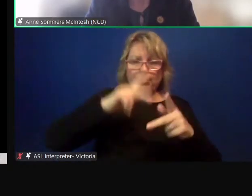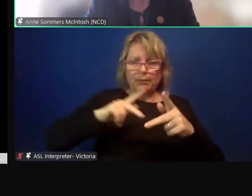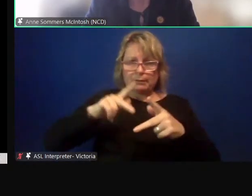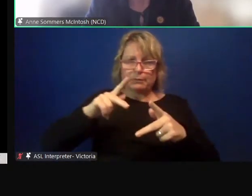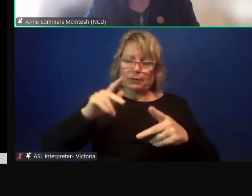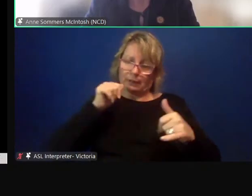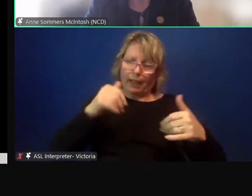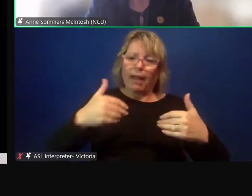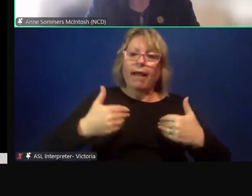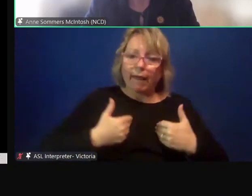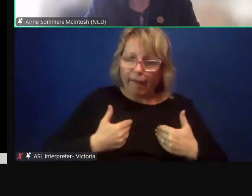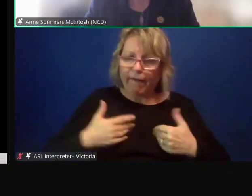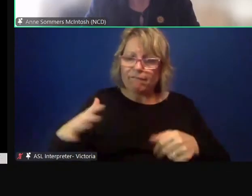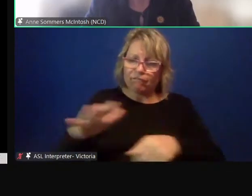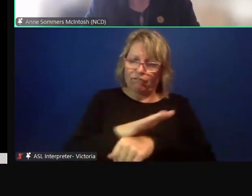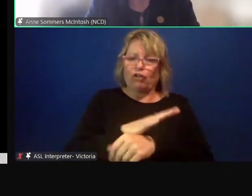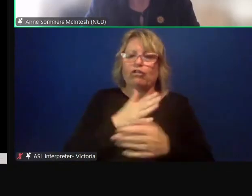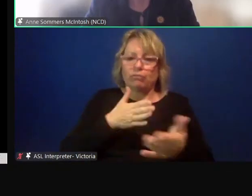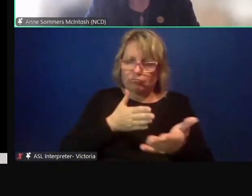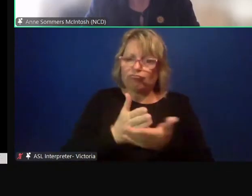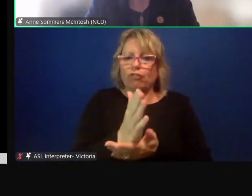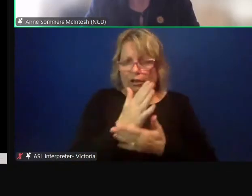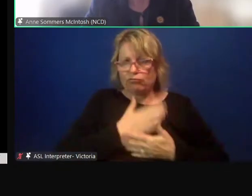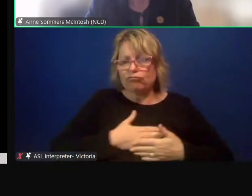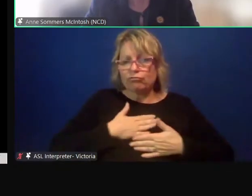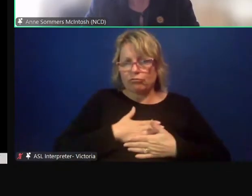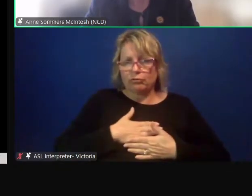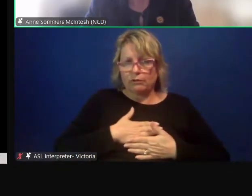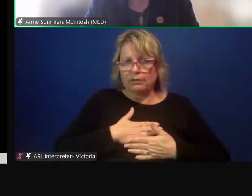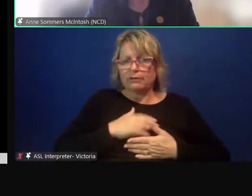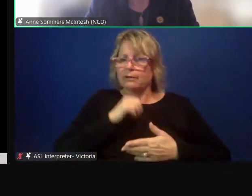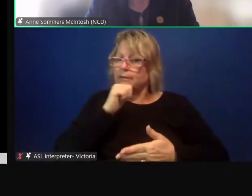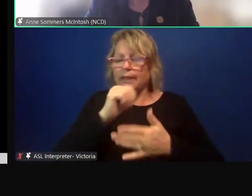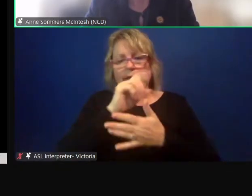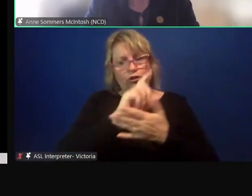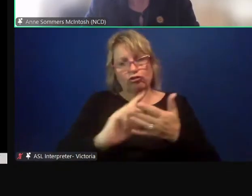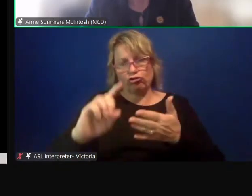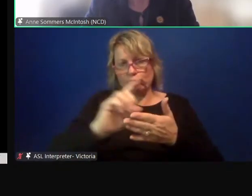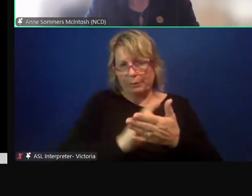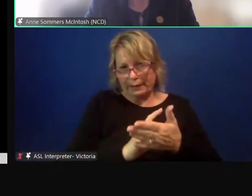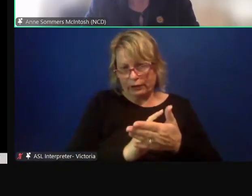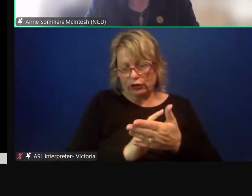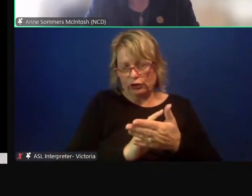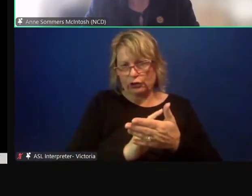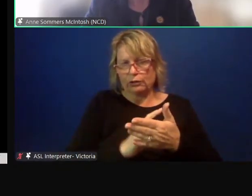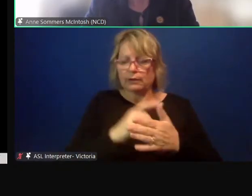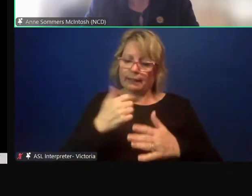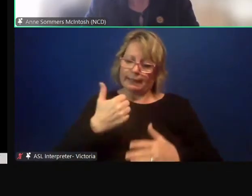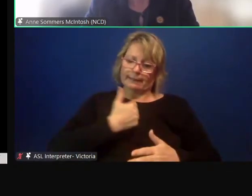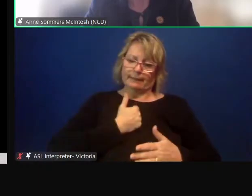enjoy full rights, free from discrimination, to live self directed, independent lives,